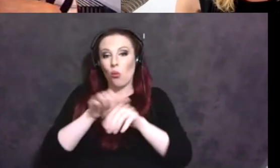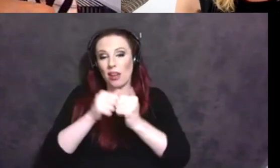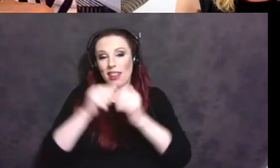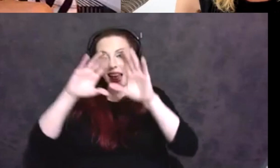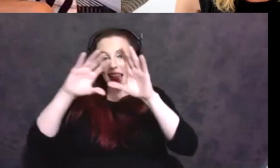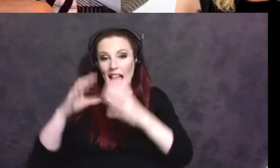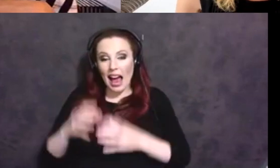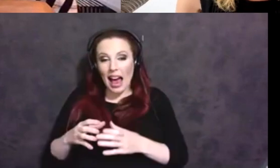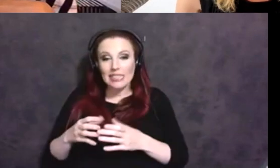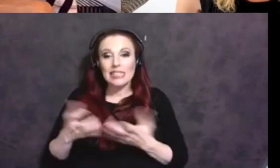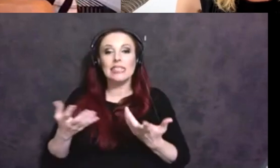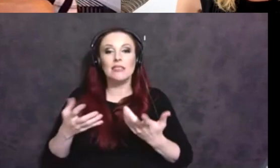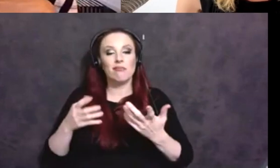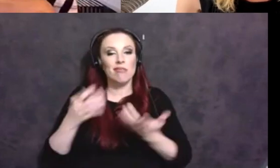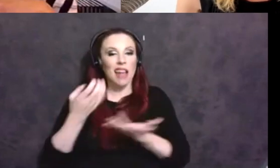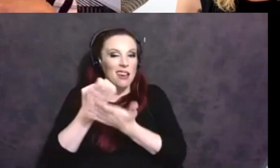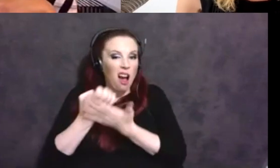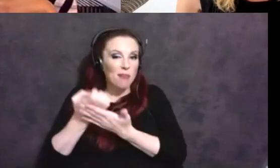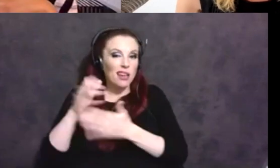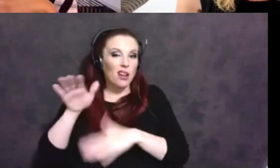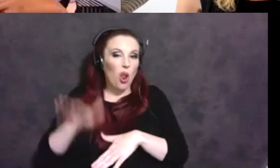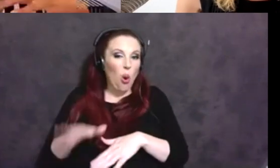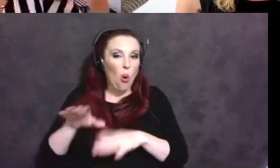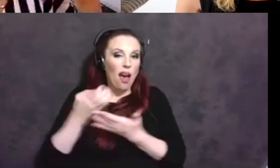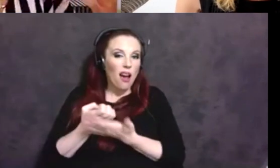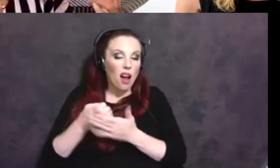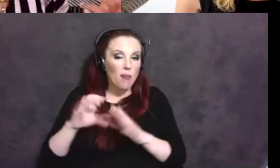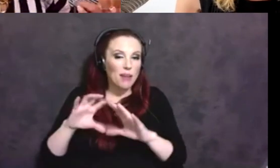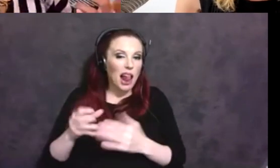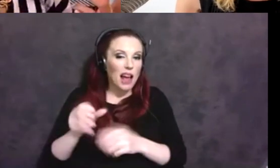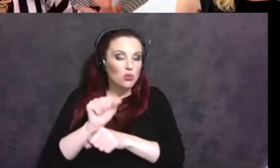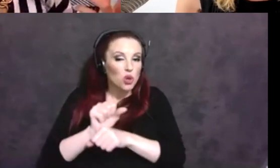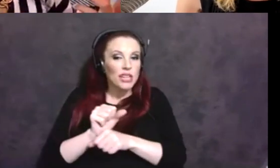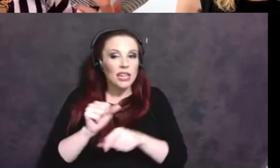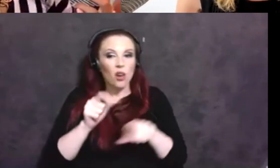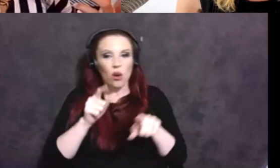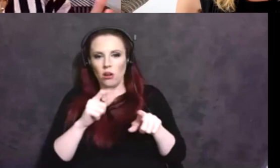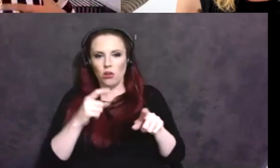in trade services, there is a lot of Black and Brown skinned people in these groups and